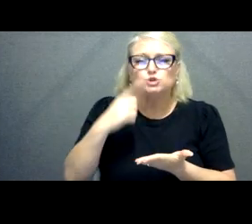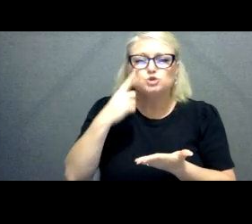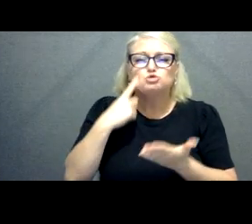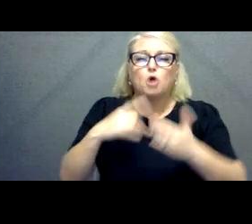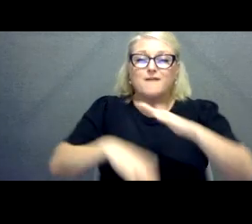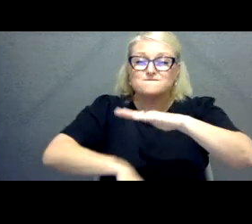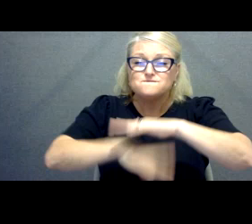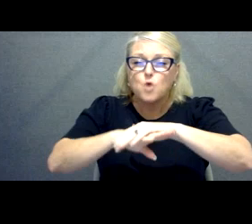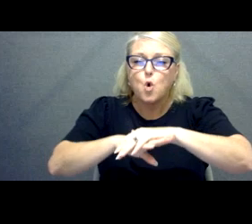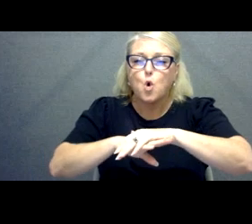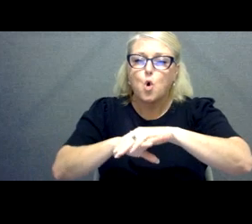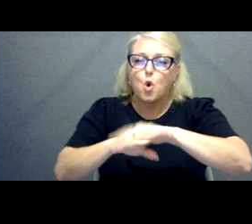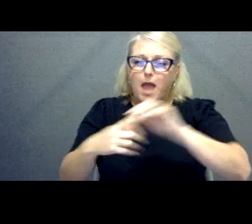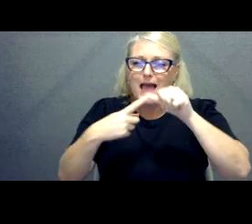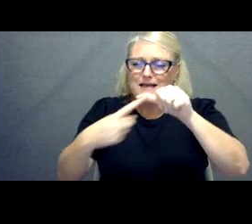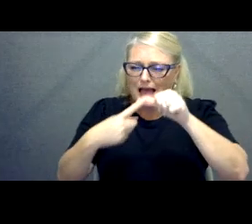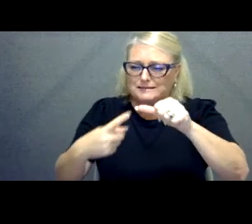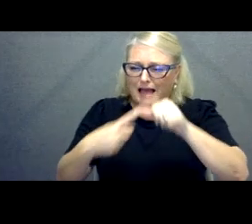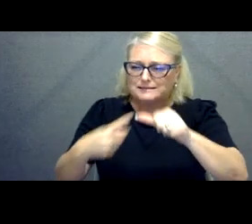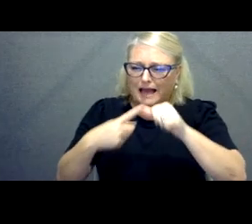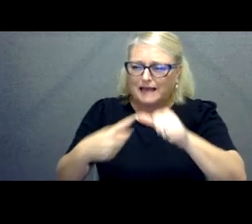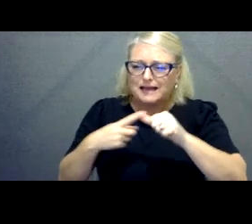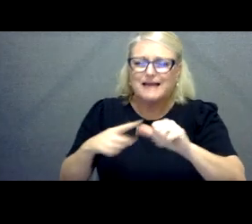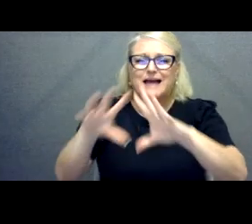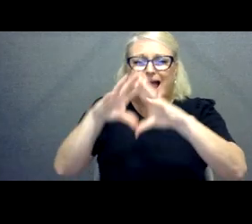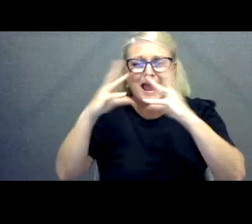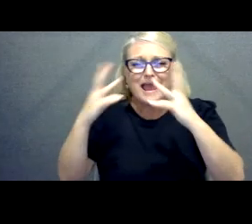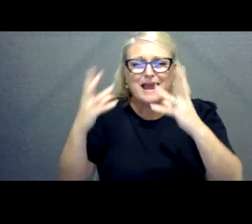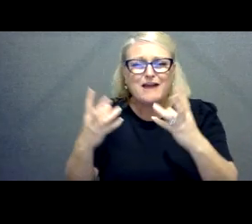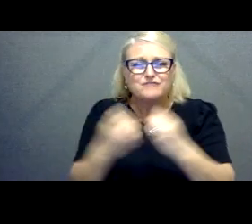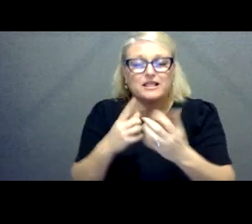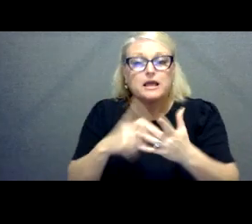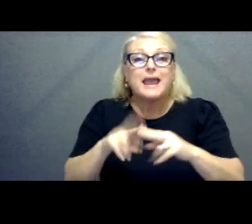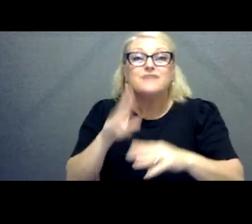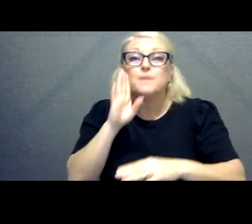and it stops that backwards and forwards between us and the client or you um around getting the